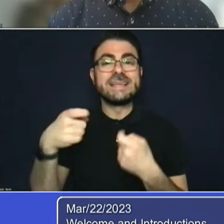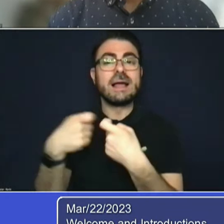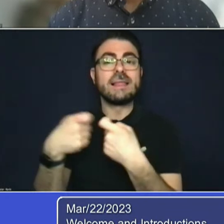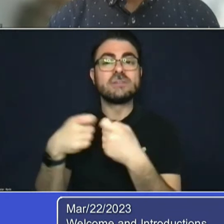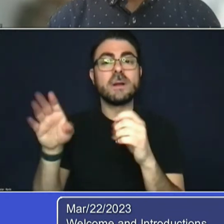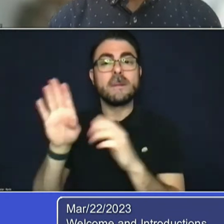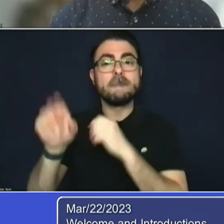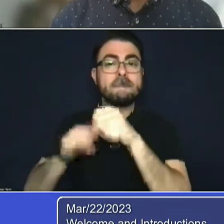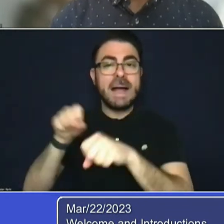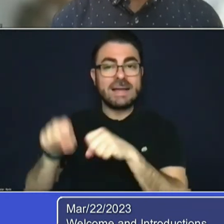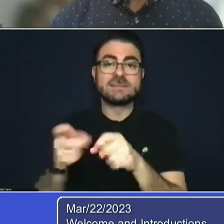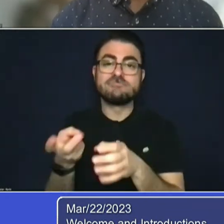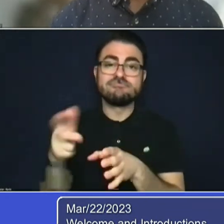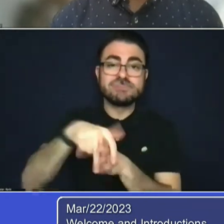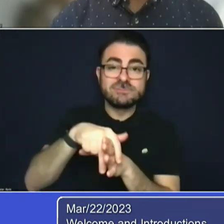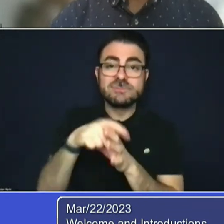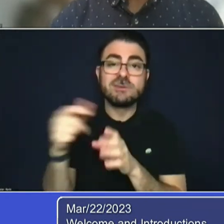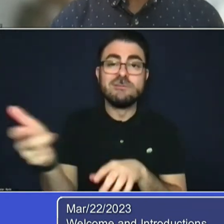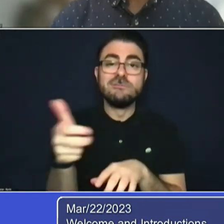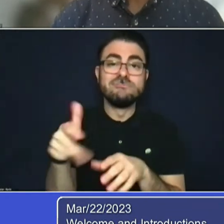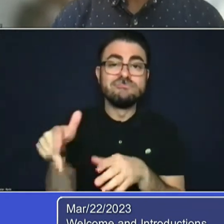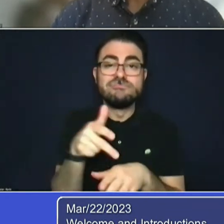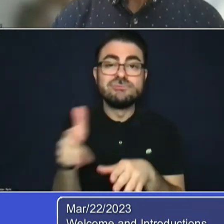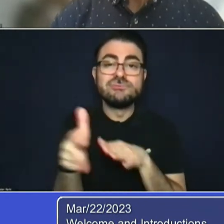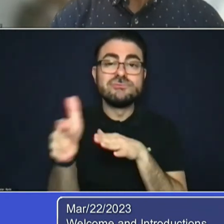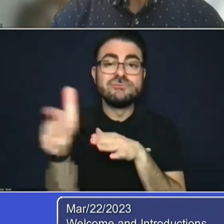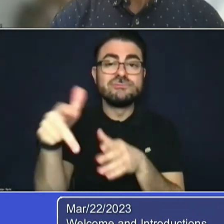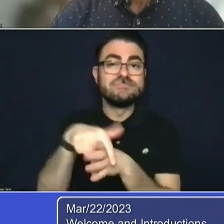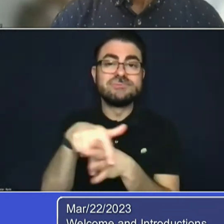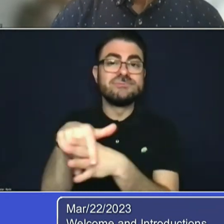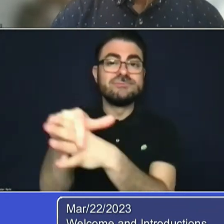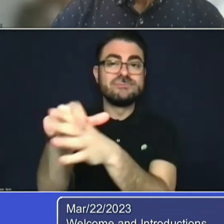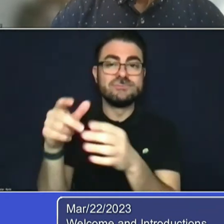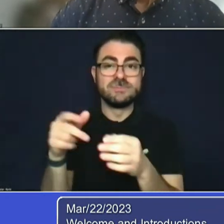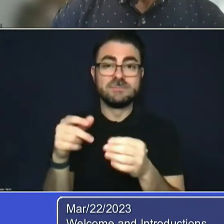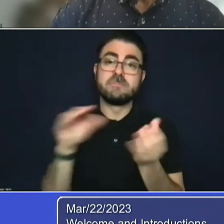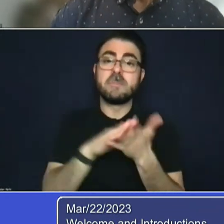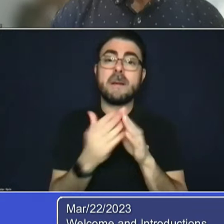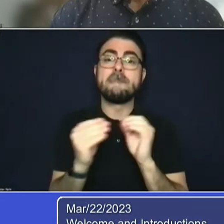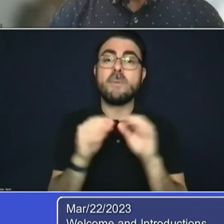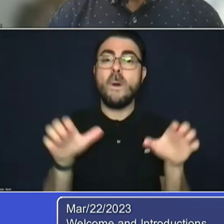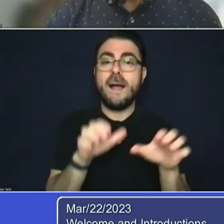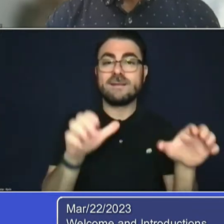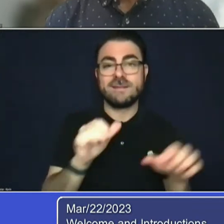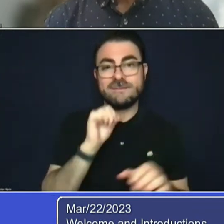IT'S ABOUT GETTING ELECTRIC BIKES OUT THERE TO HELP PEOPLE